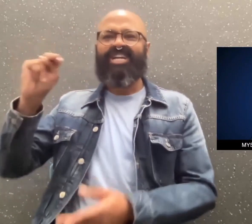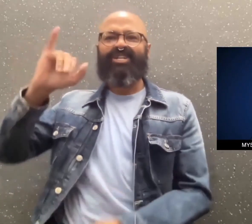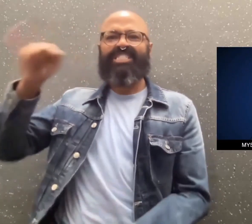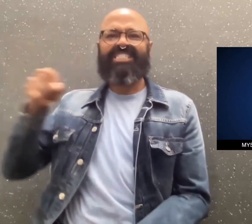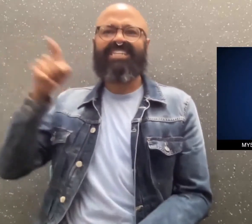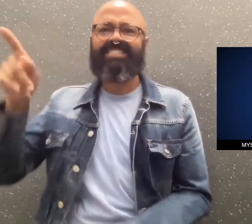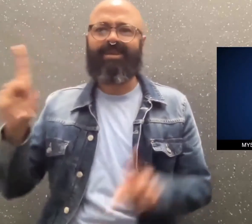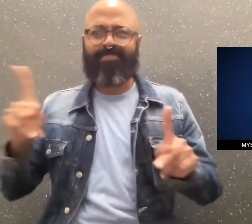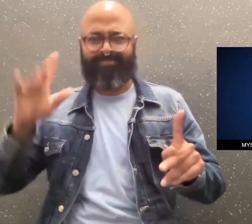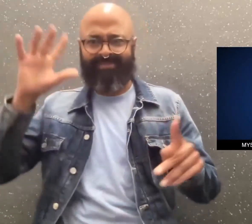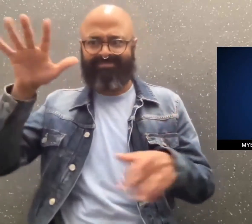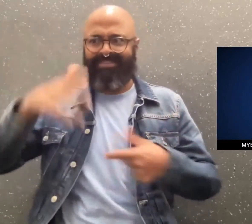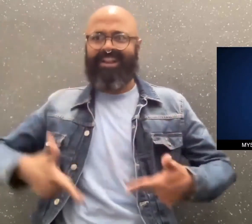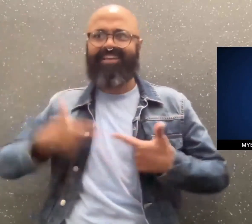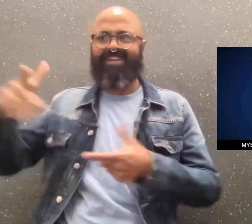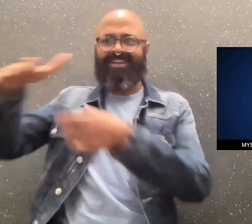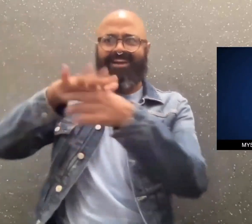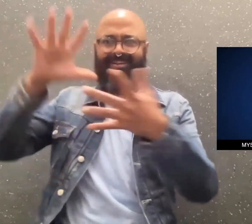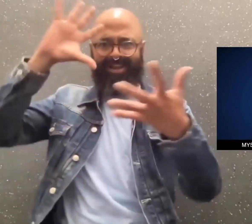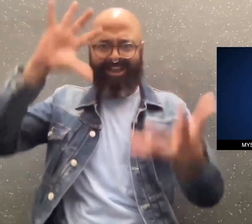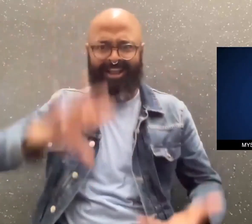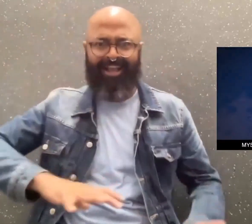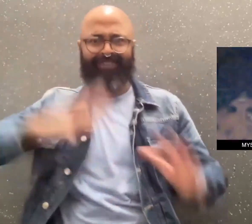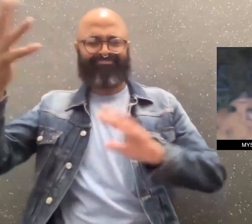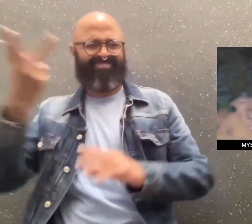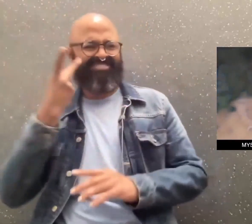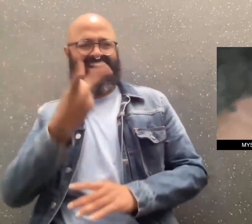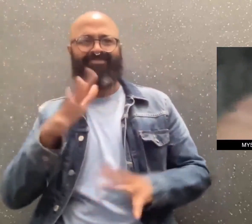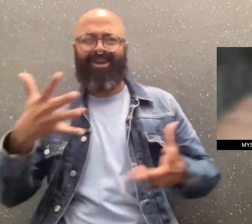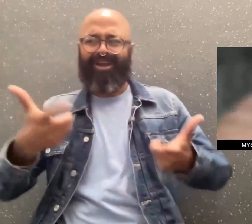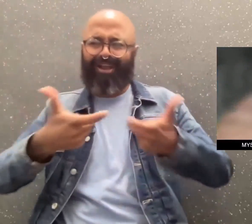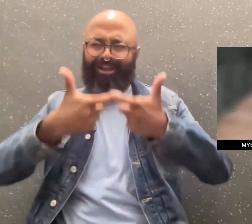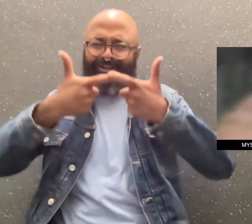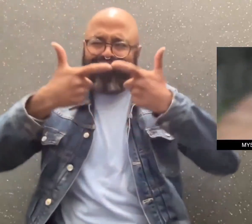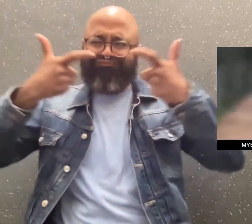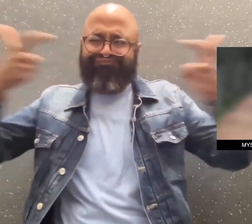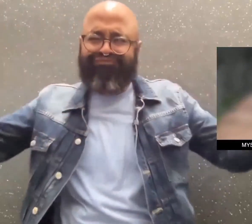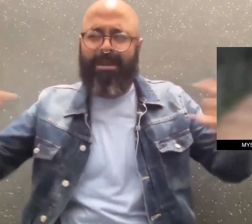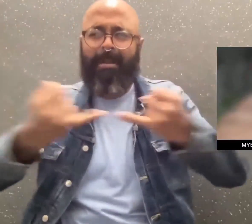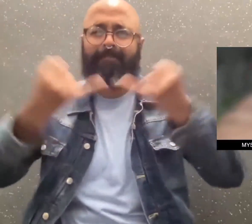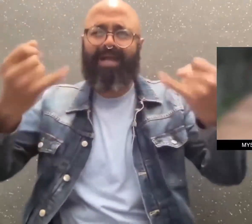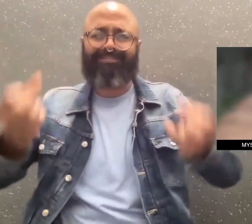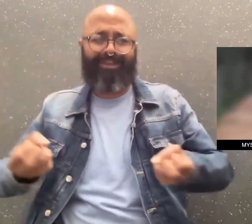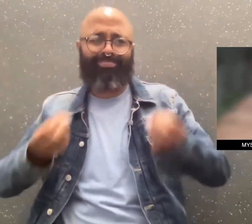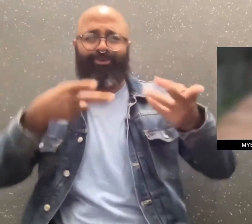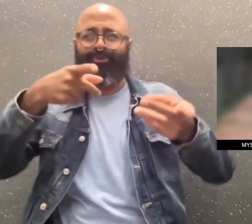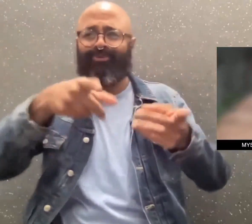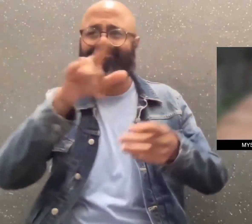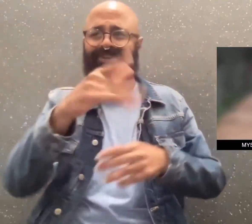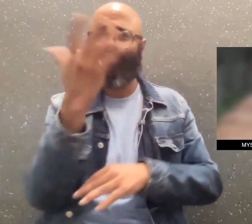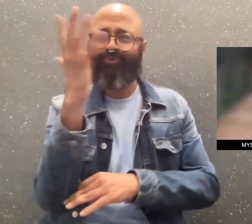in Old Bridge, New Jersey. A massive pile of pasta was found in the woods